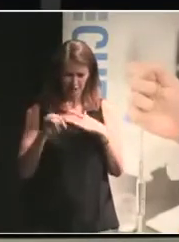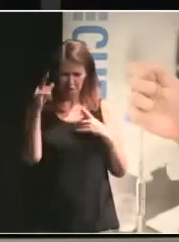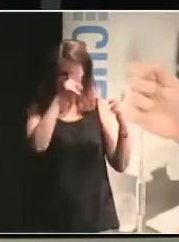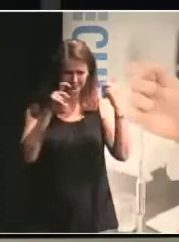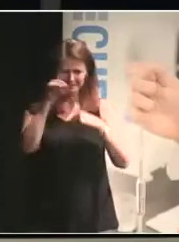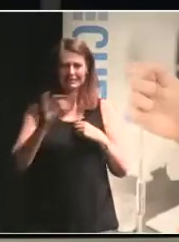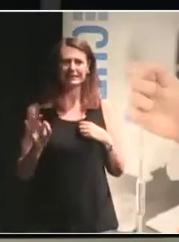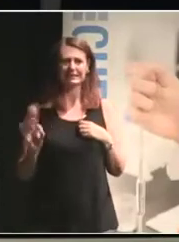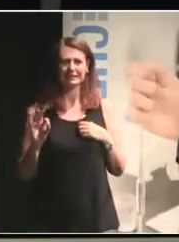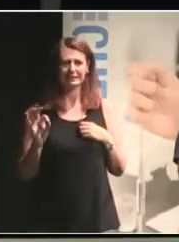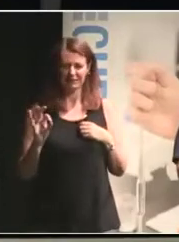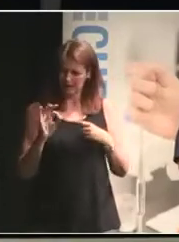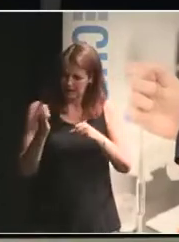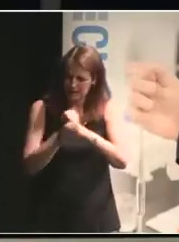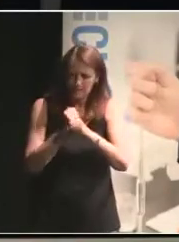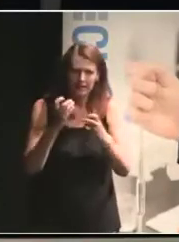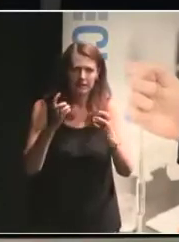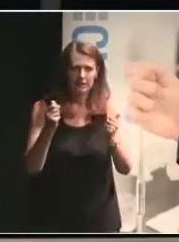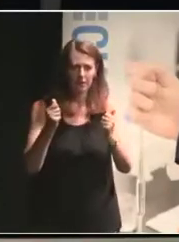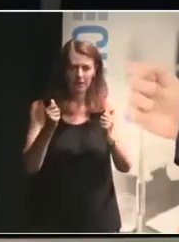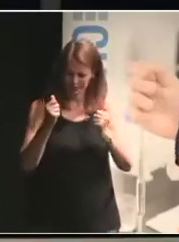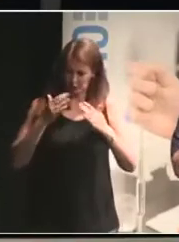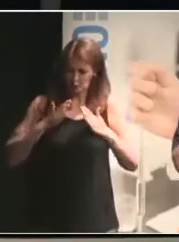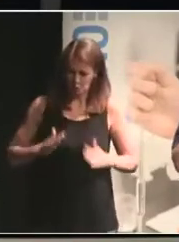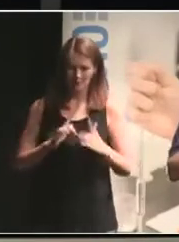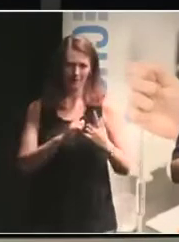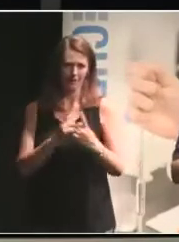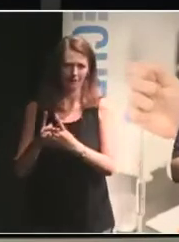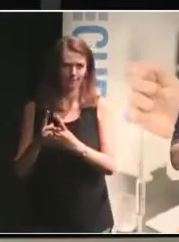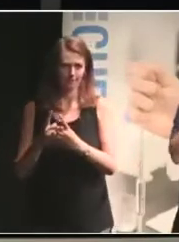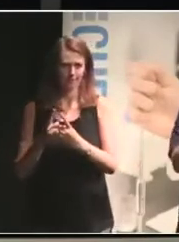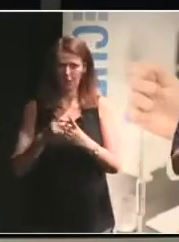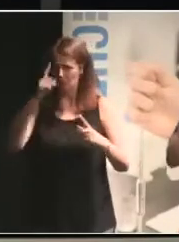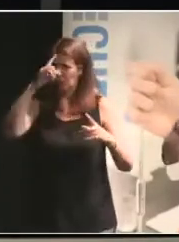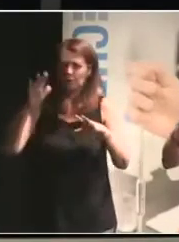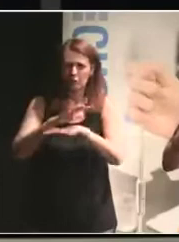something into the world is a uniquely human thing and we completely confuse people by these words